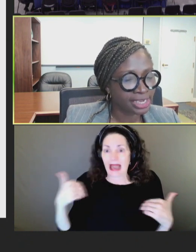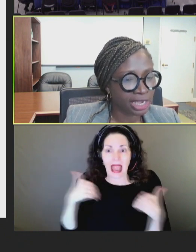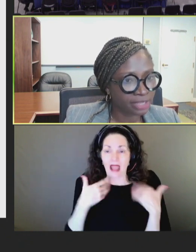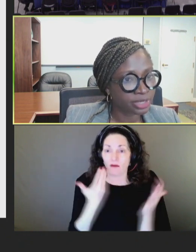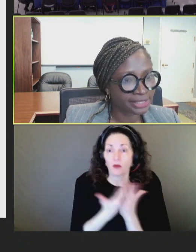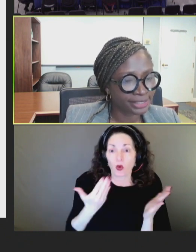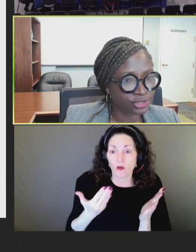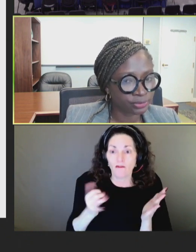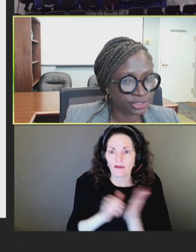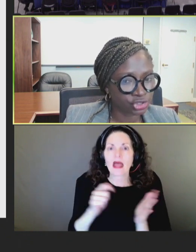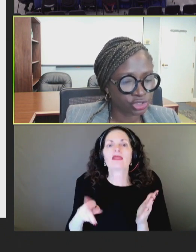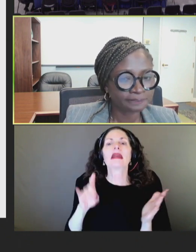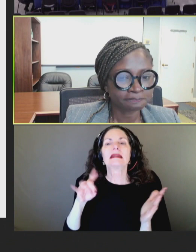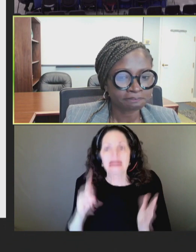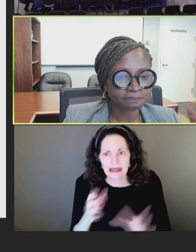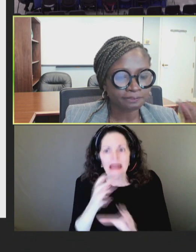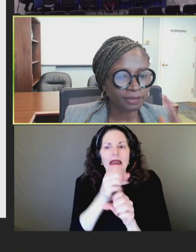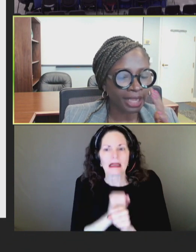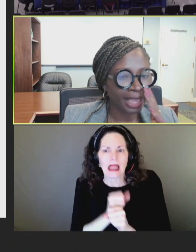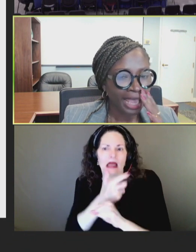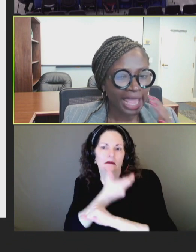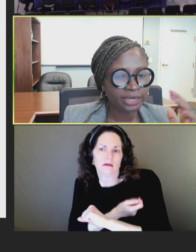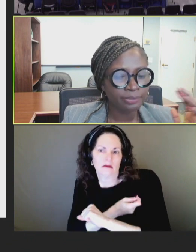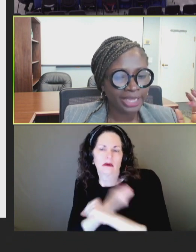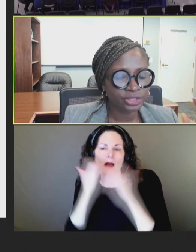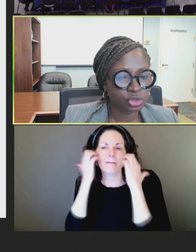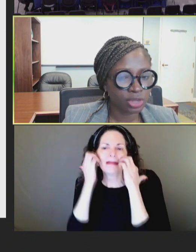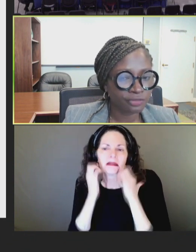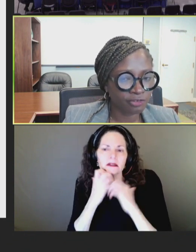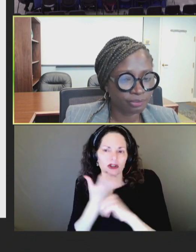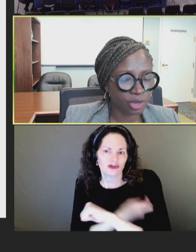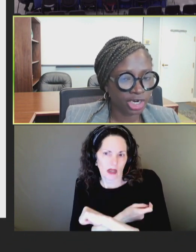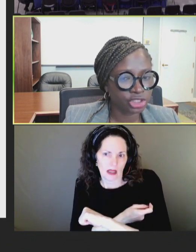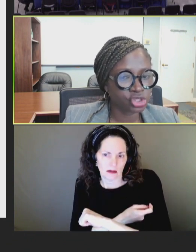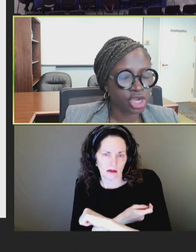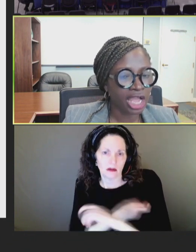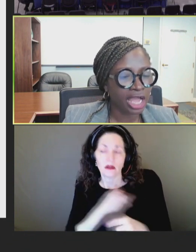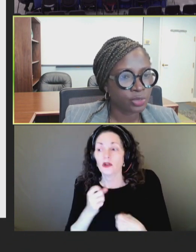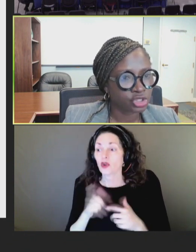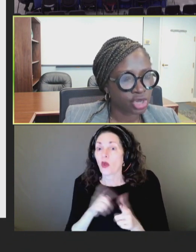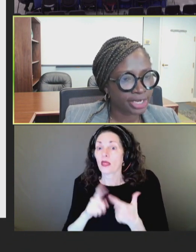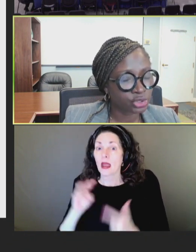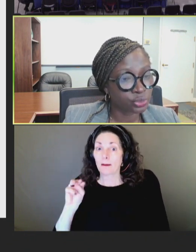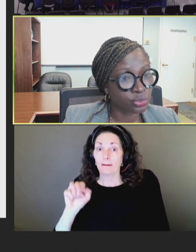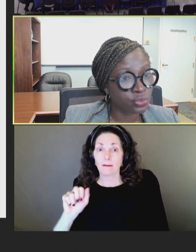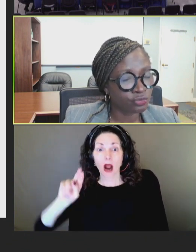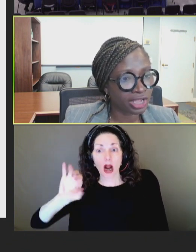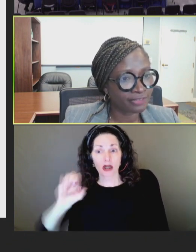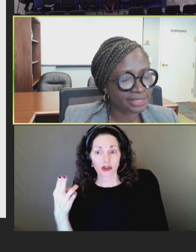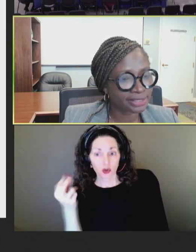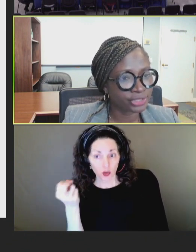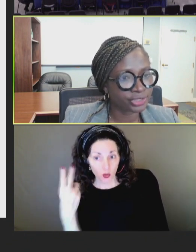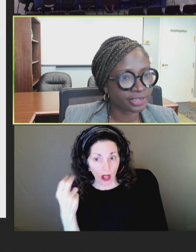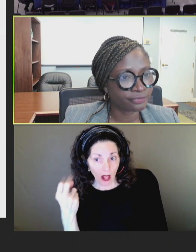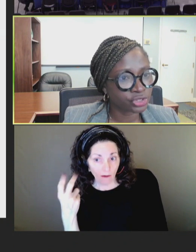in our immunization registry. And by the 12th of March, we started to move our vaccination efforts